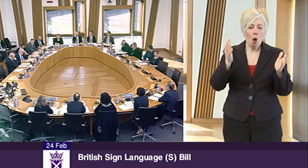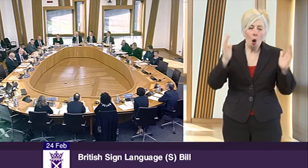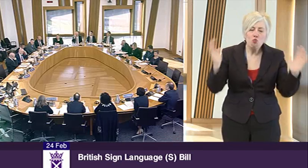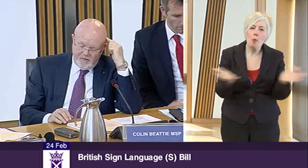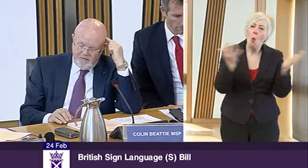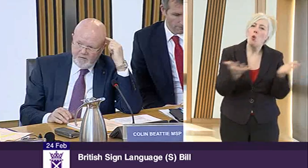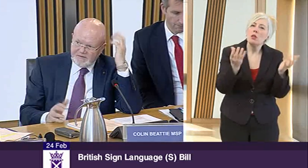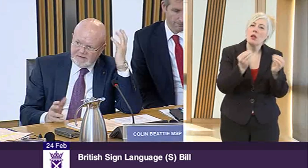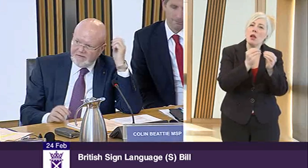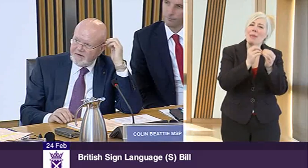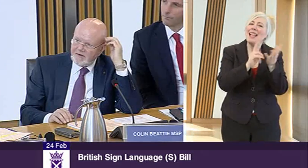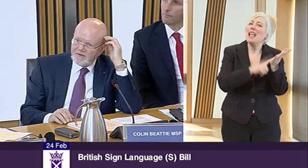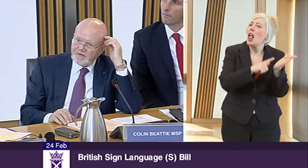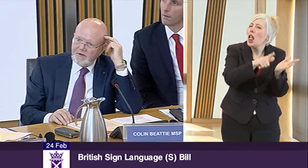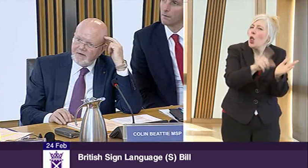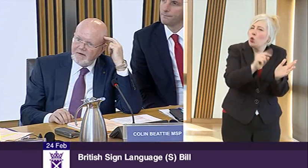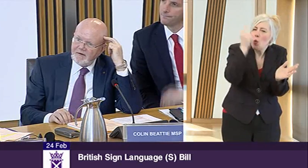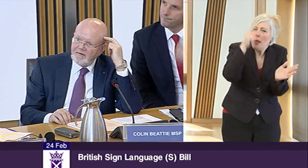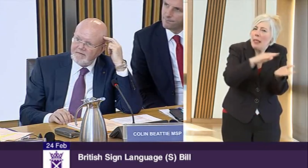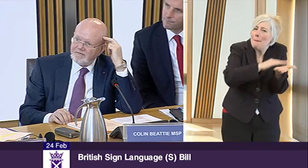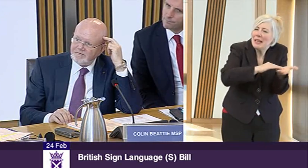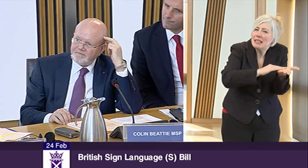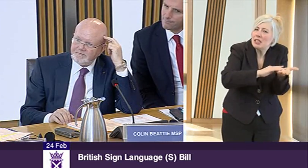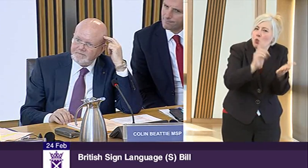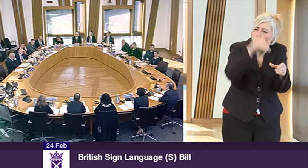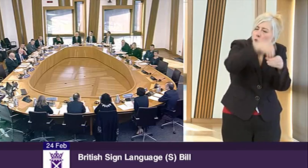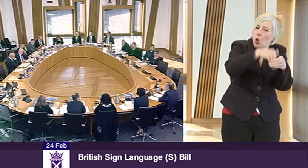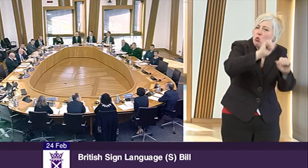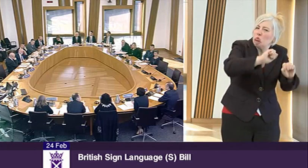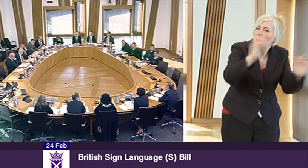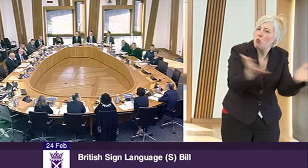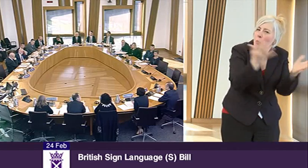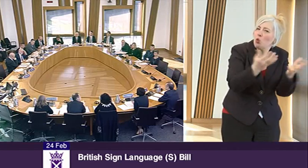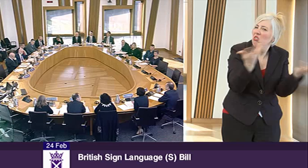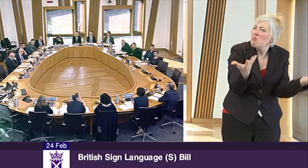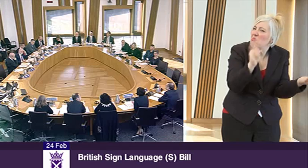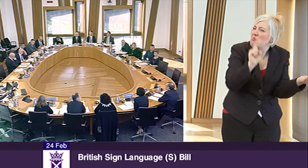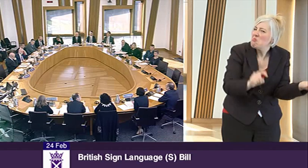“promotion” in relation to BSL? What specific things should that entail?